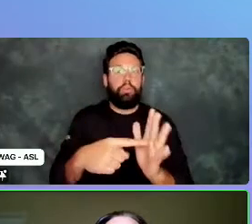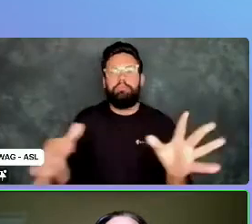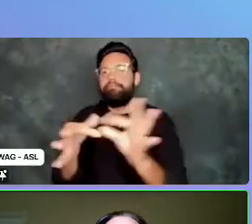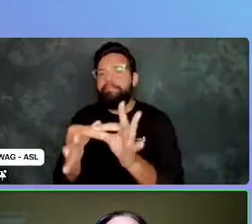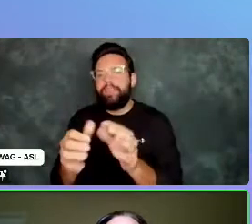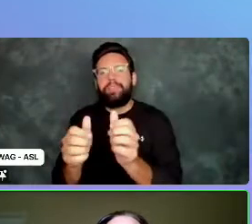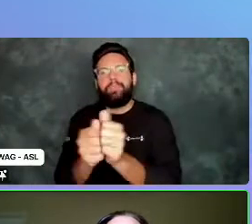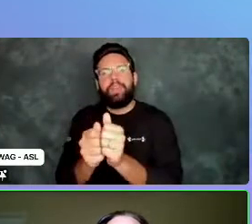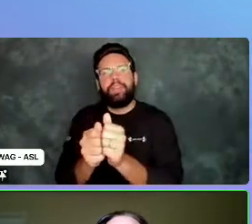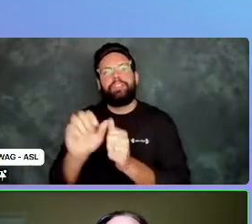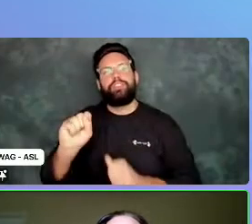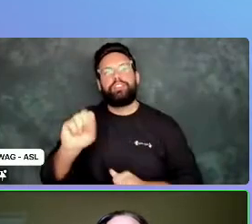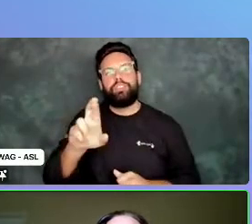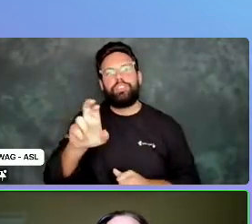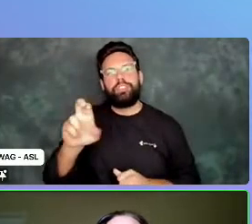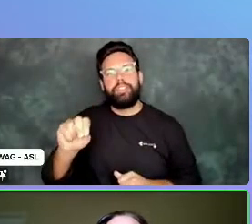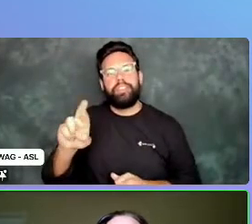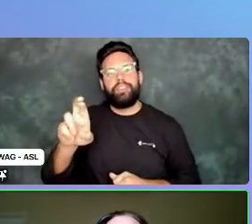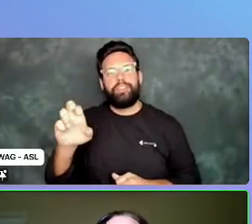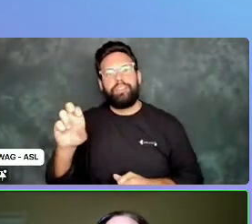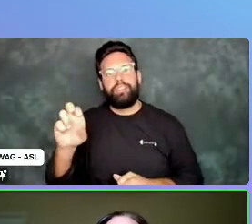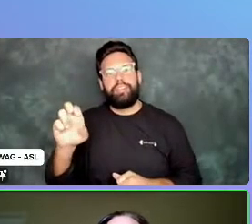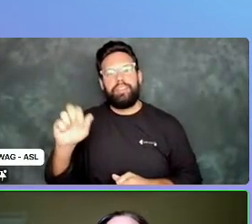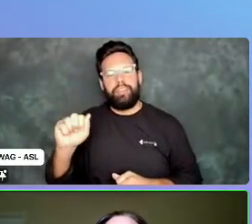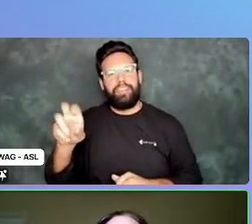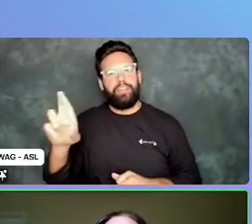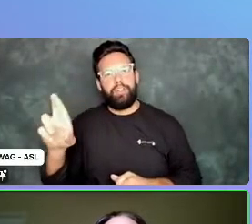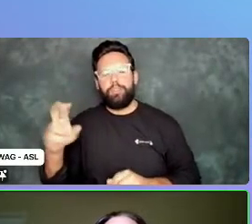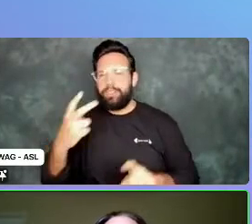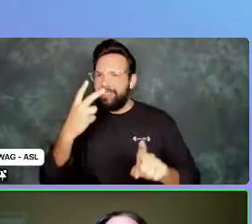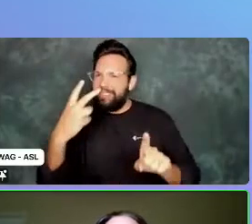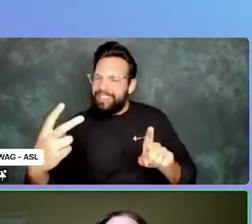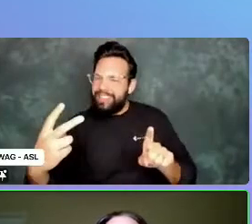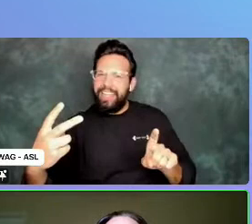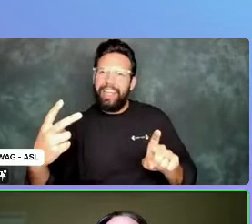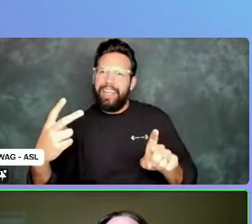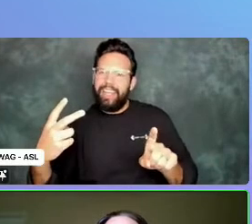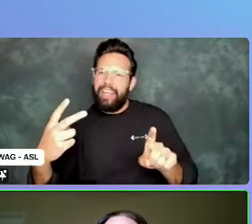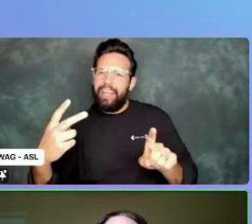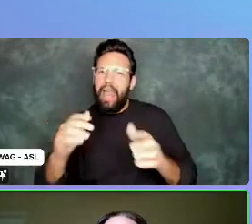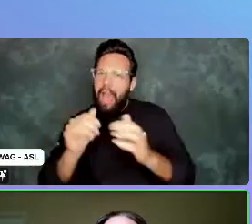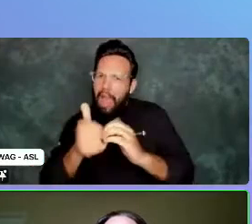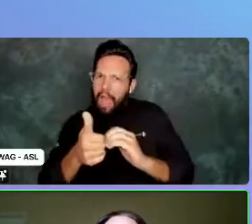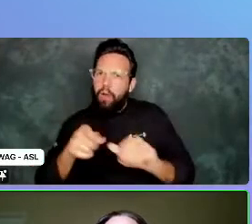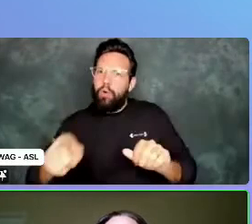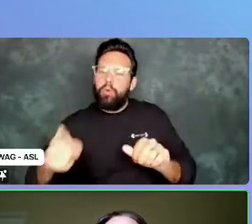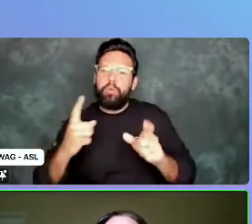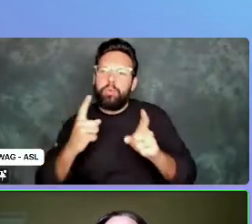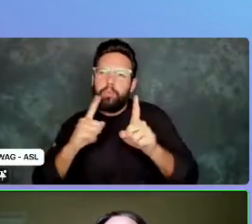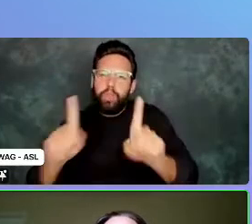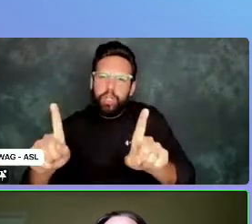up a demo version of this form, and we're going to use it with a screen reader so that you guys can hear what